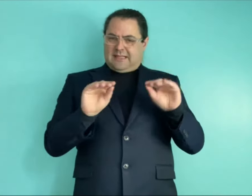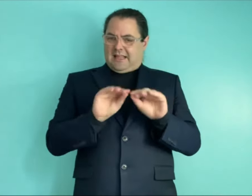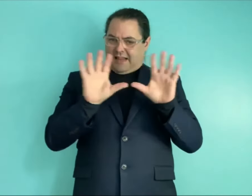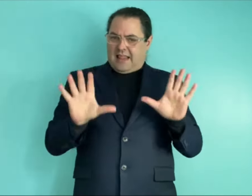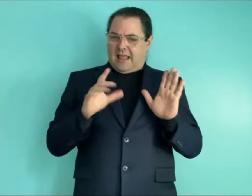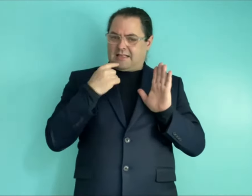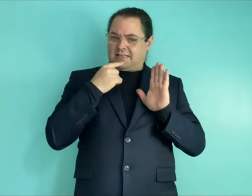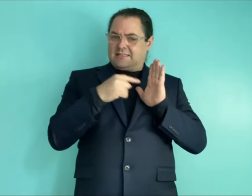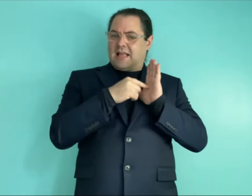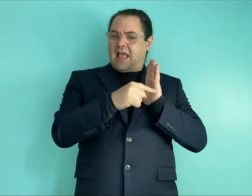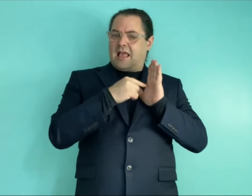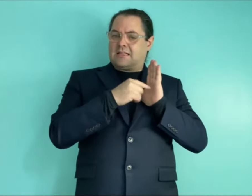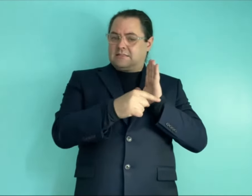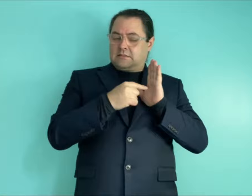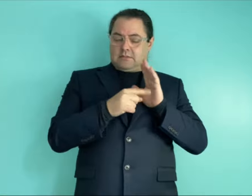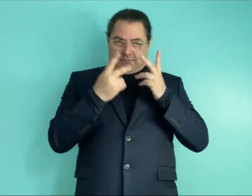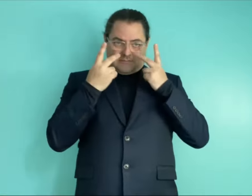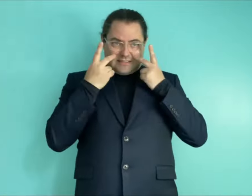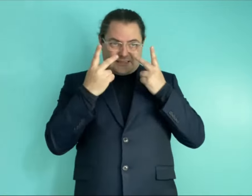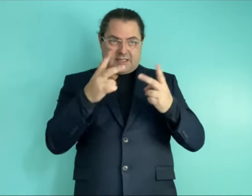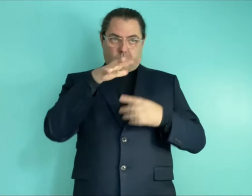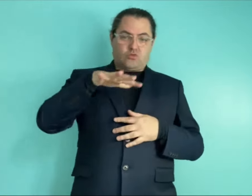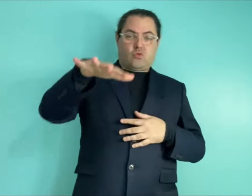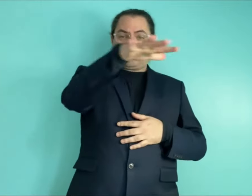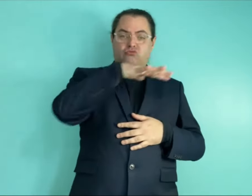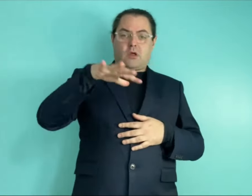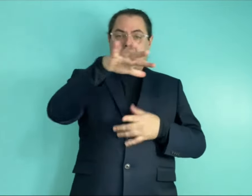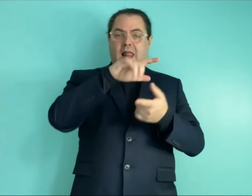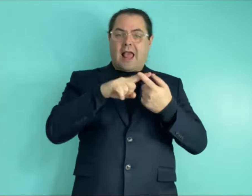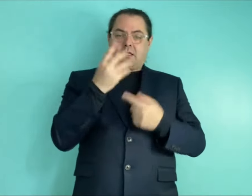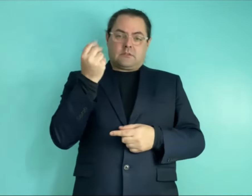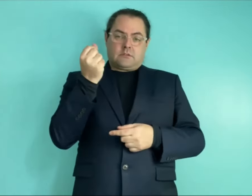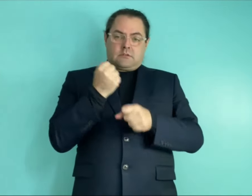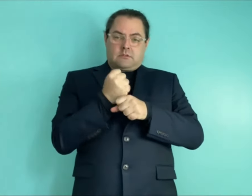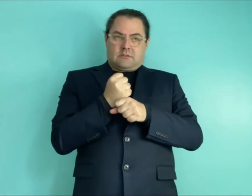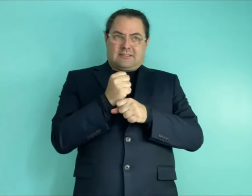with the social and physical environments, employment is going to be a challenge for